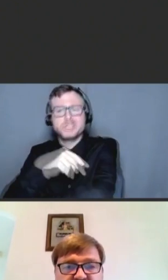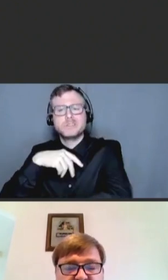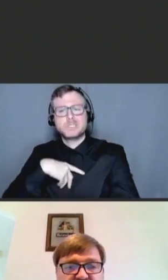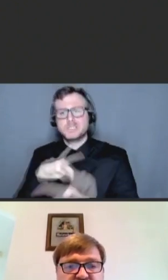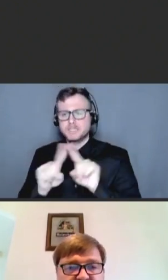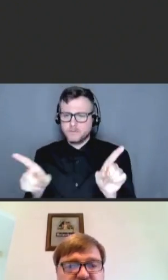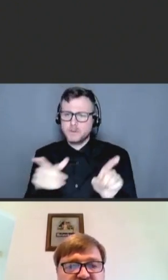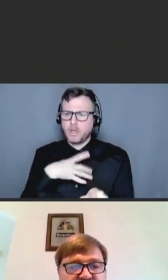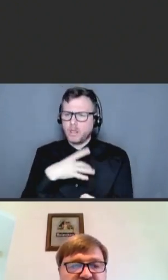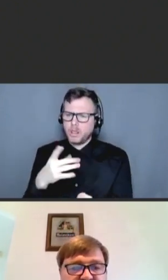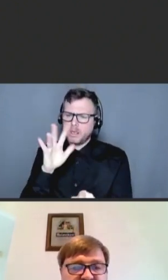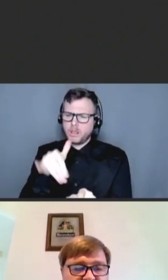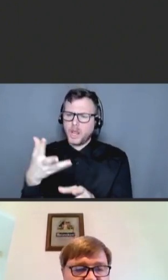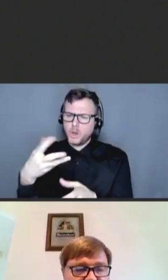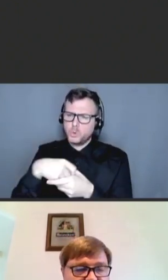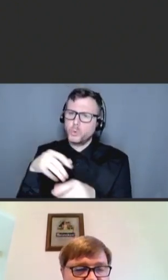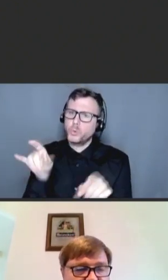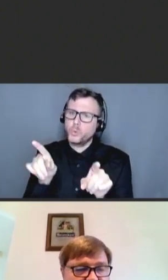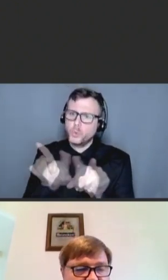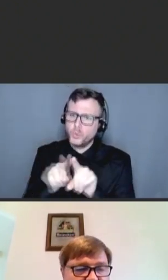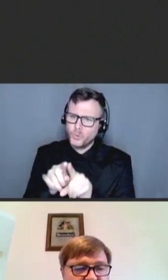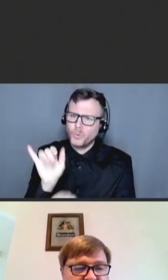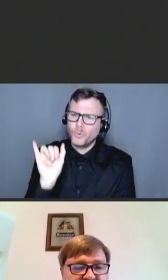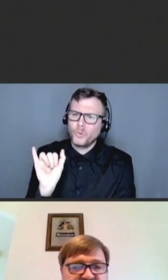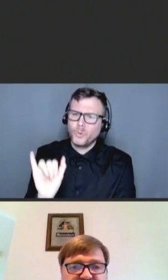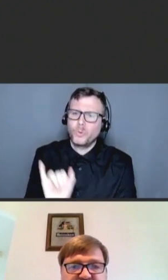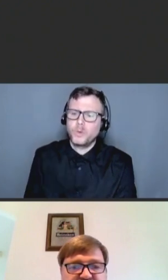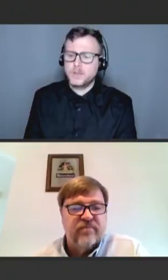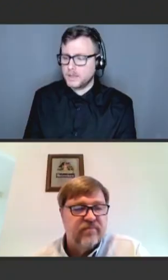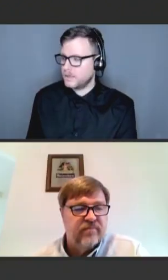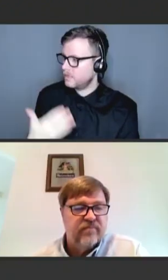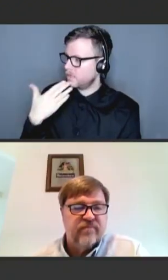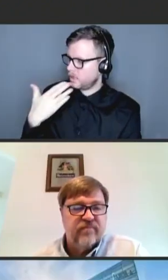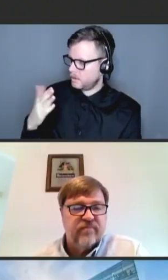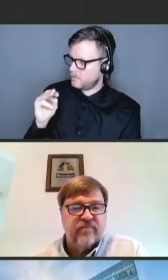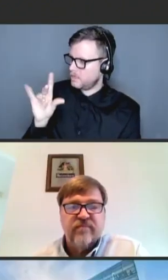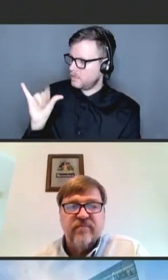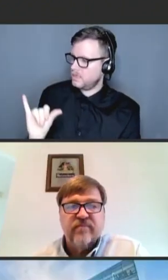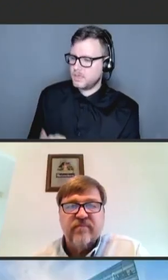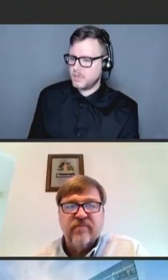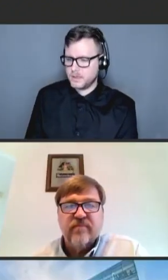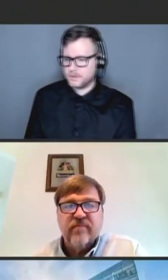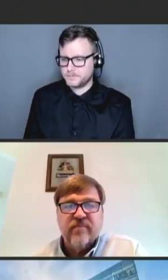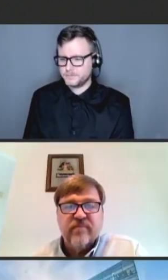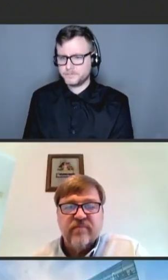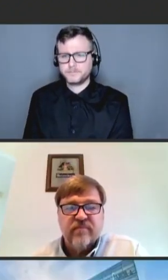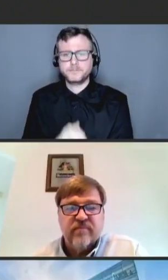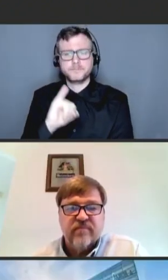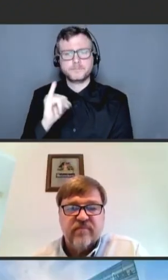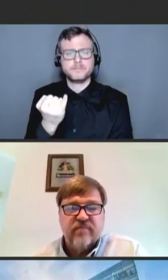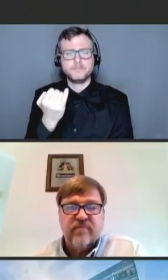Robert Swanson: Thanks, Molly. Robert Hopkins: And Jeff Duchin left a comment